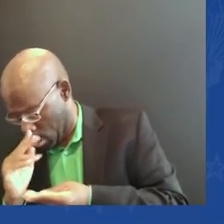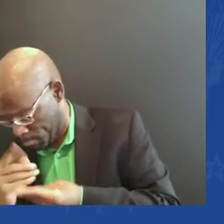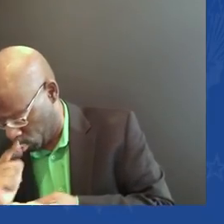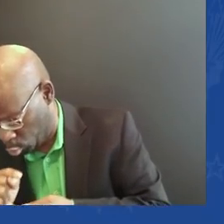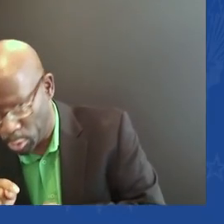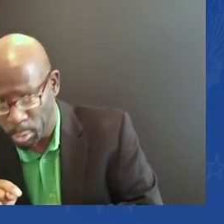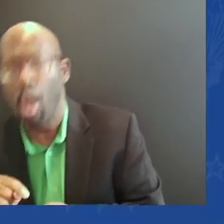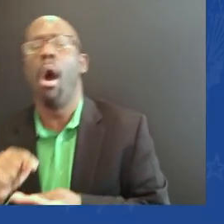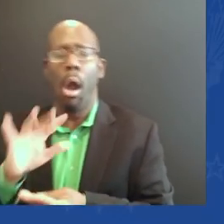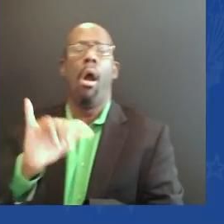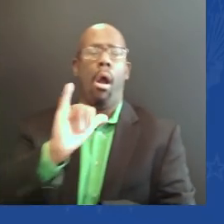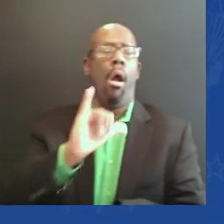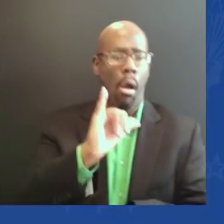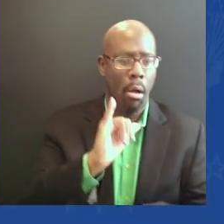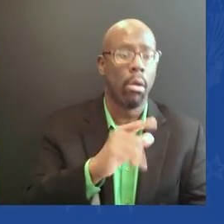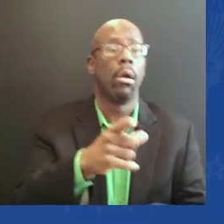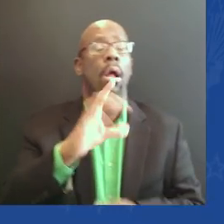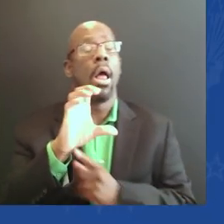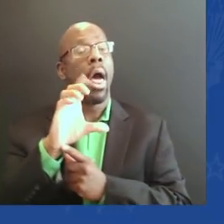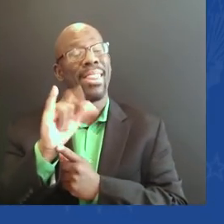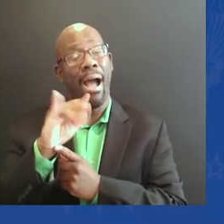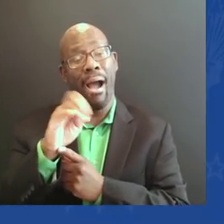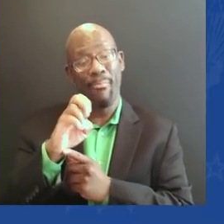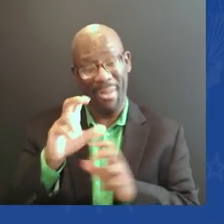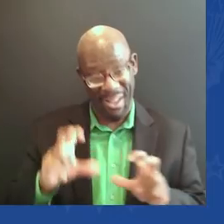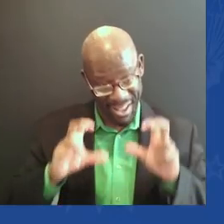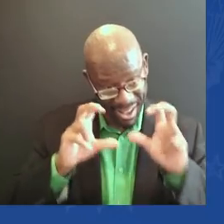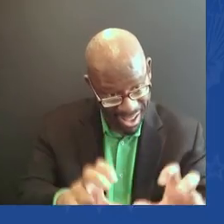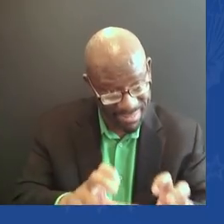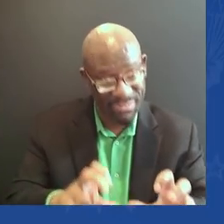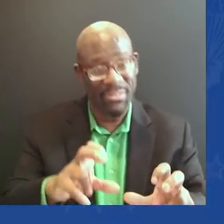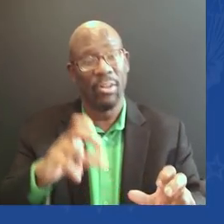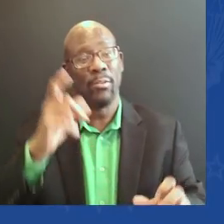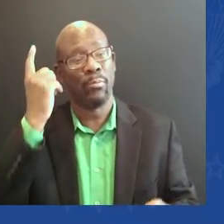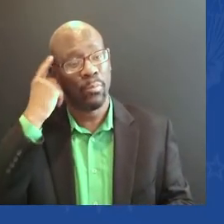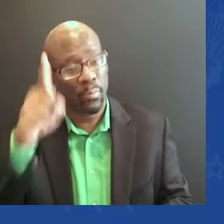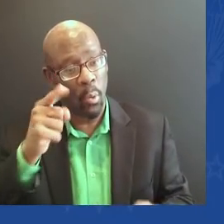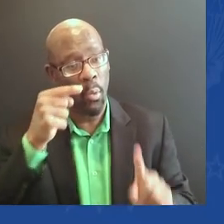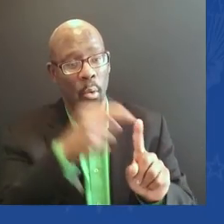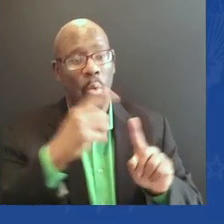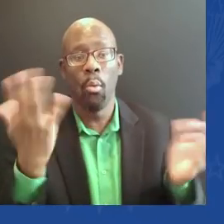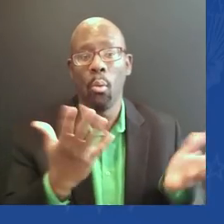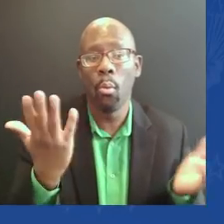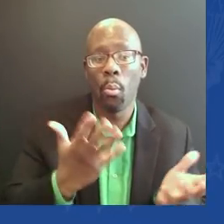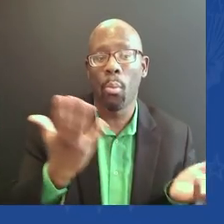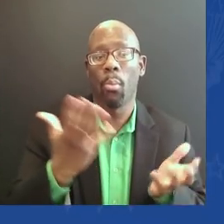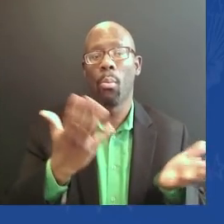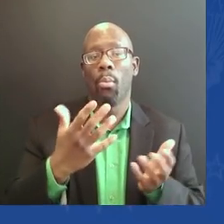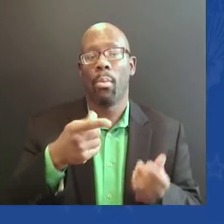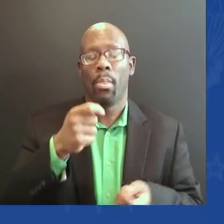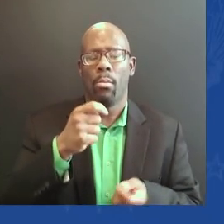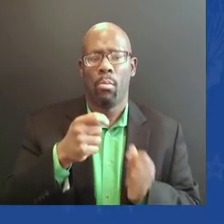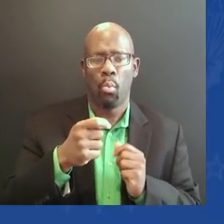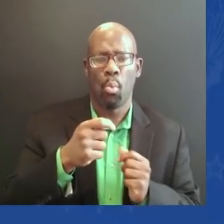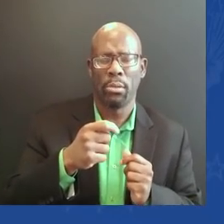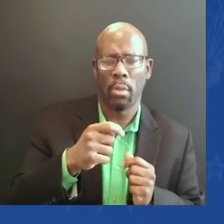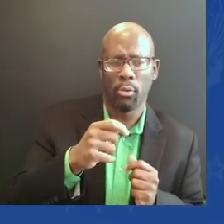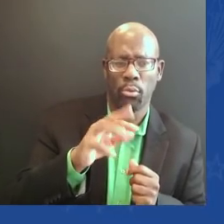We're now -- it's very much in the interest of -- of the industry to see to it that we move to making sure